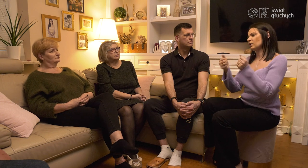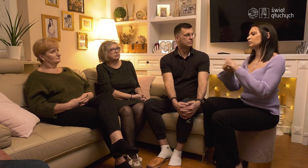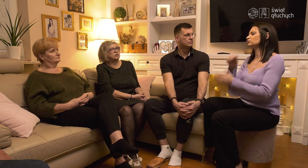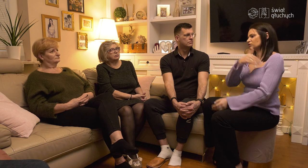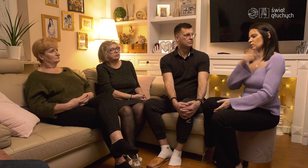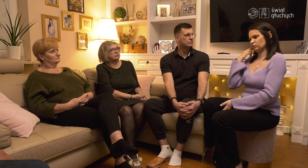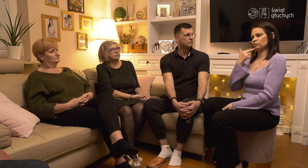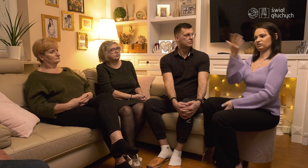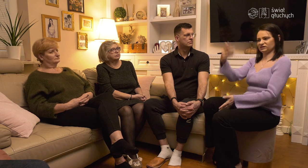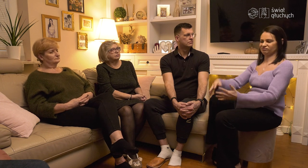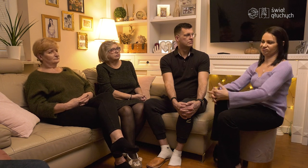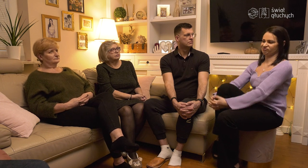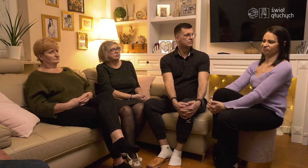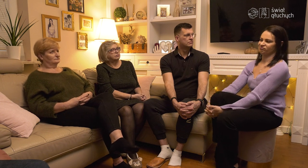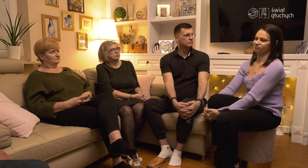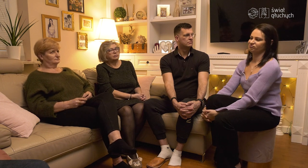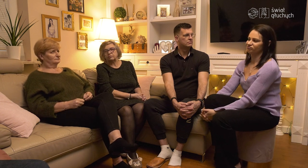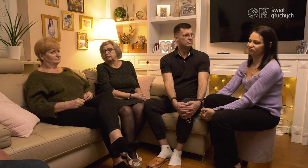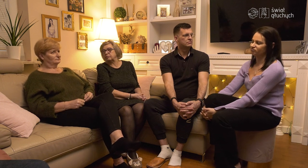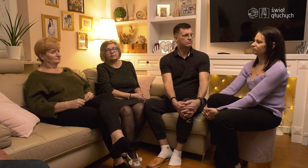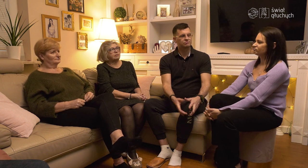In the end, I enrolled him in a facility for the deaf.